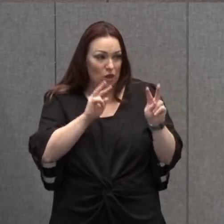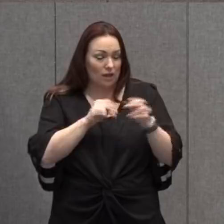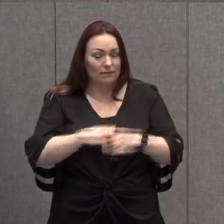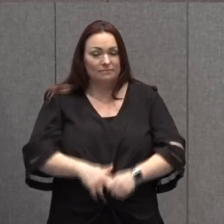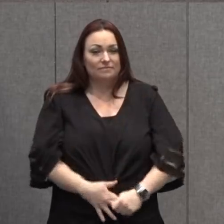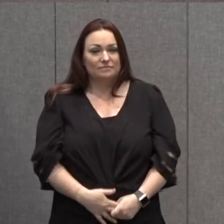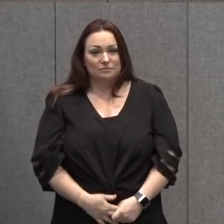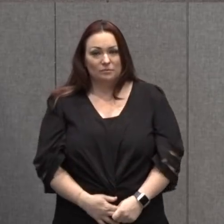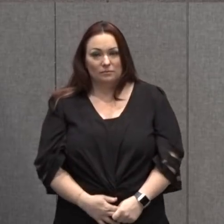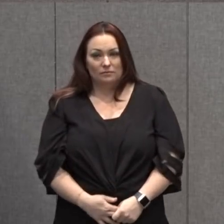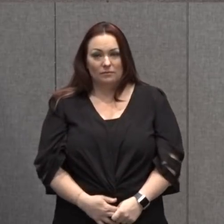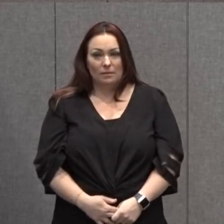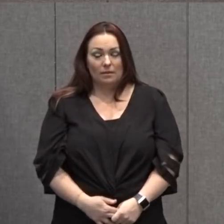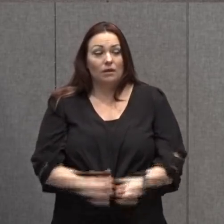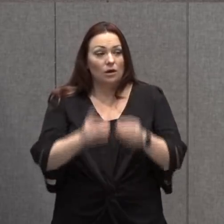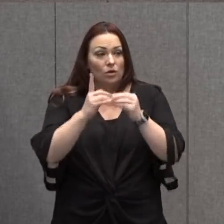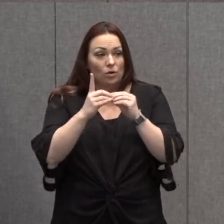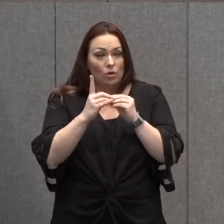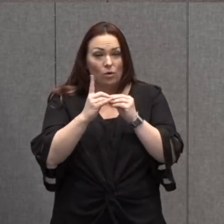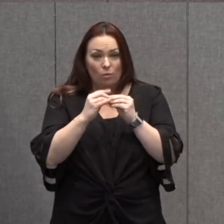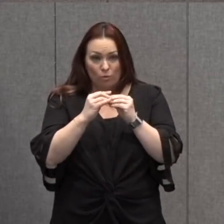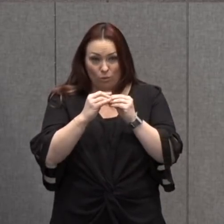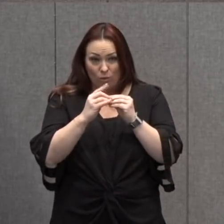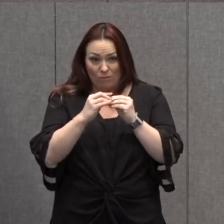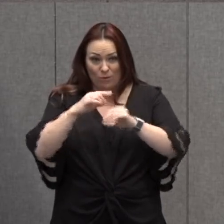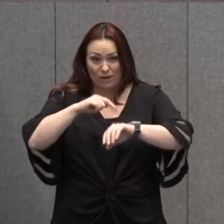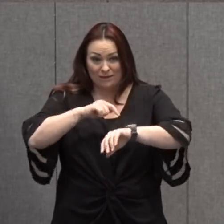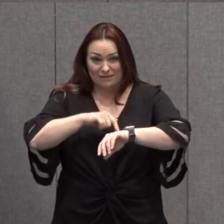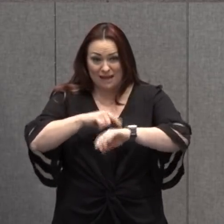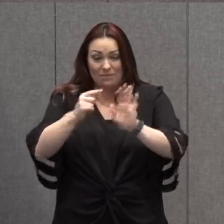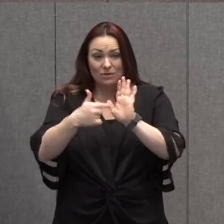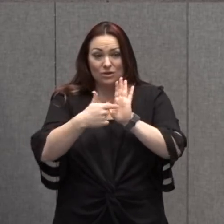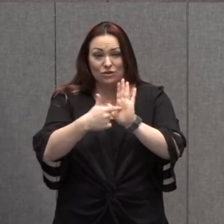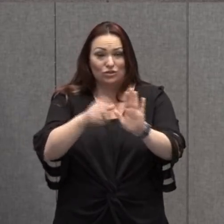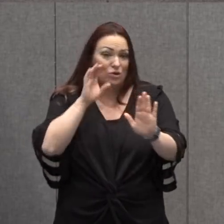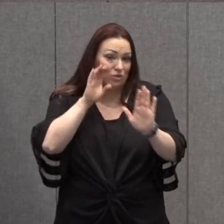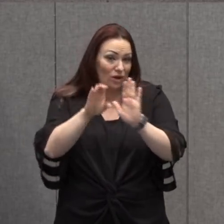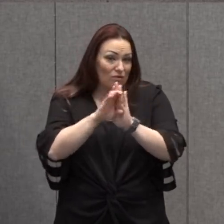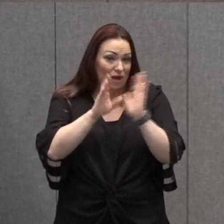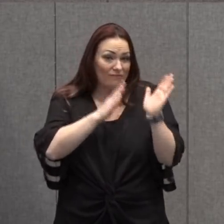I want to, one more time, show you the graphic organizer that hopefully